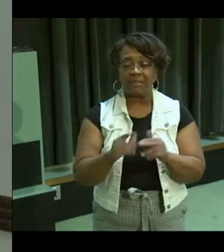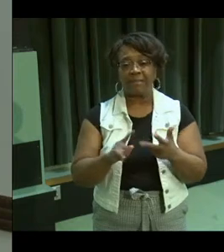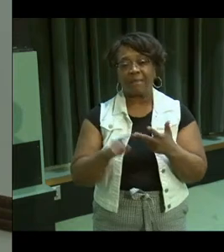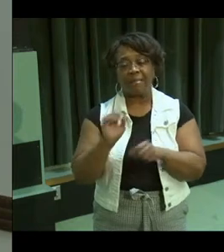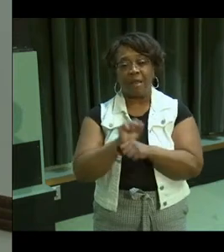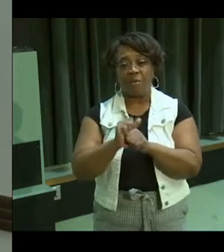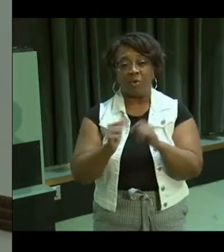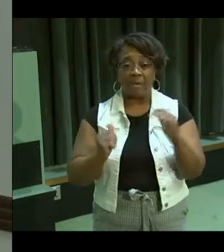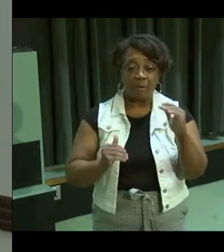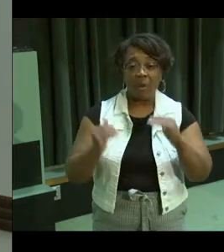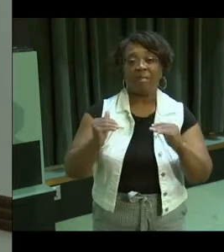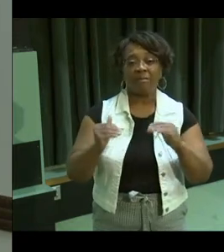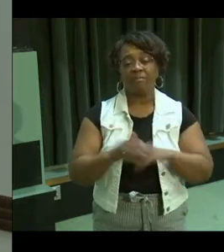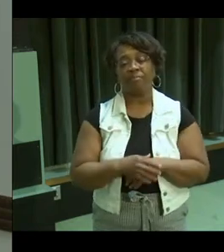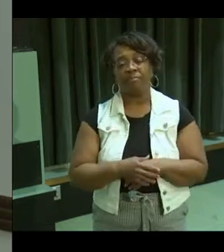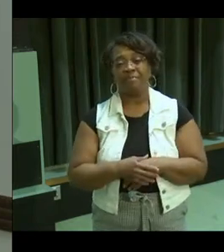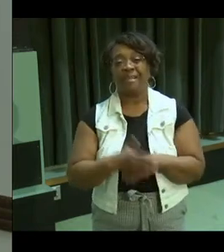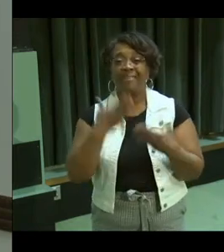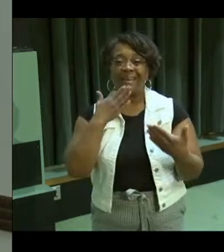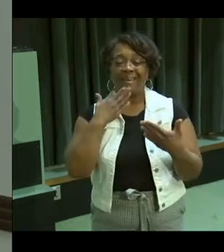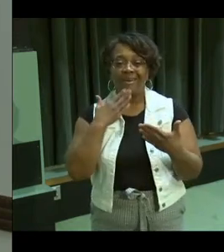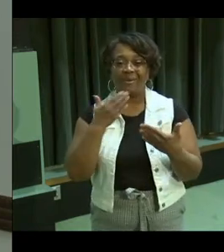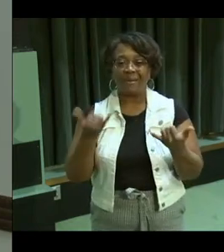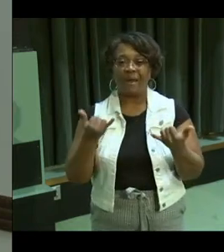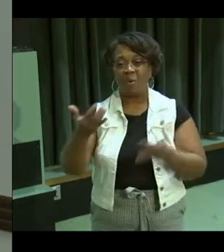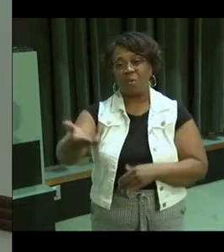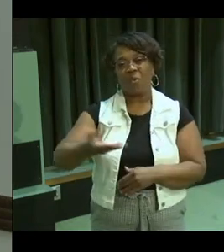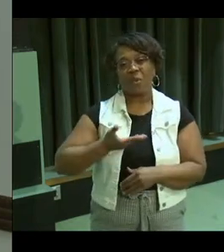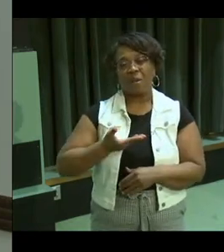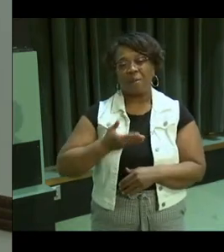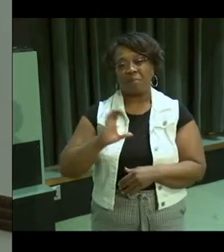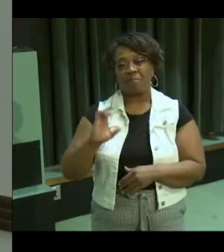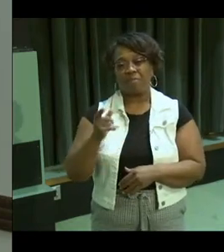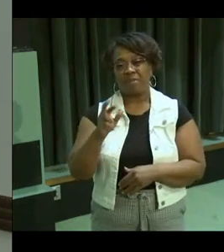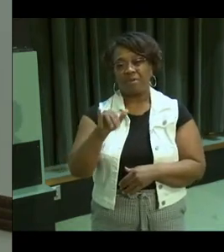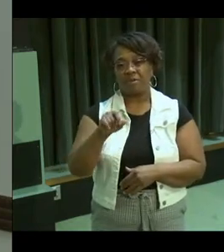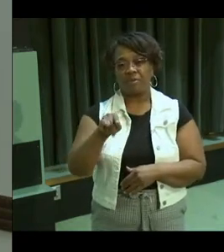equality. Thank you. And I,